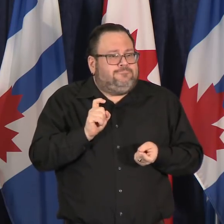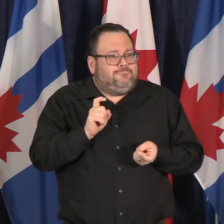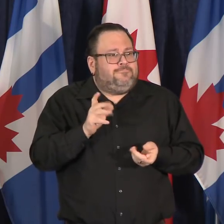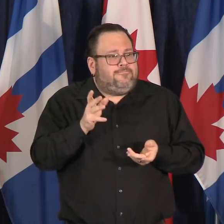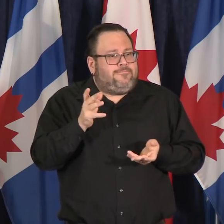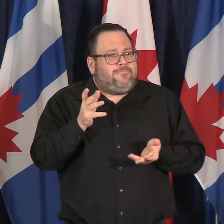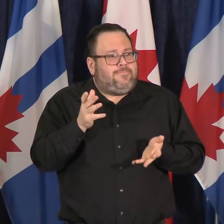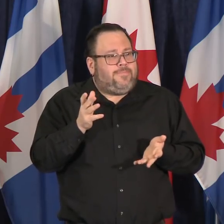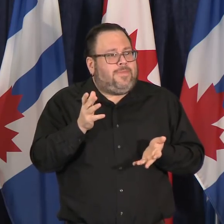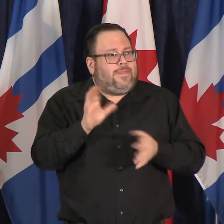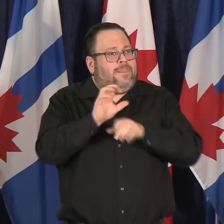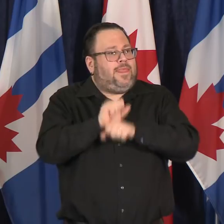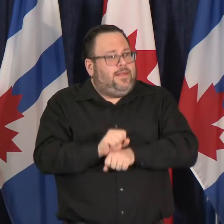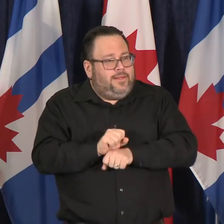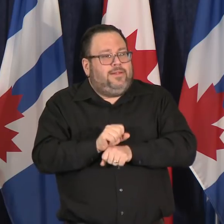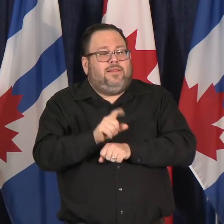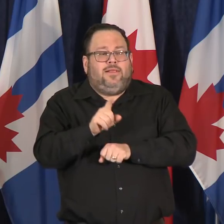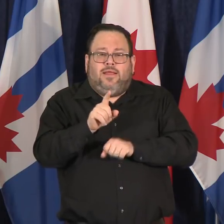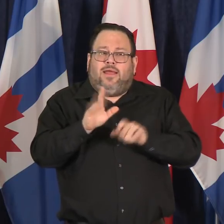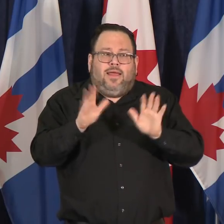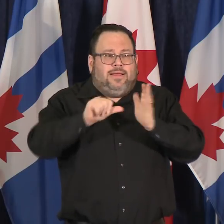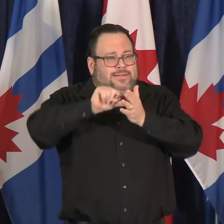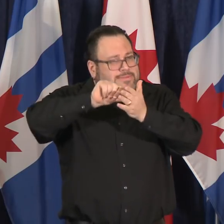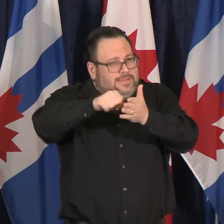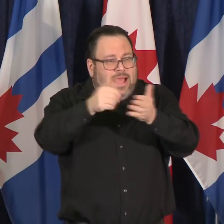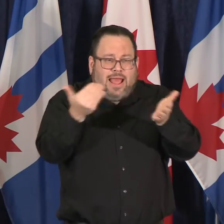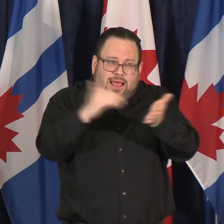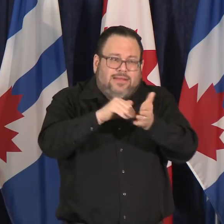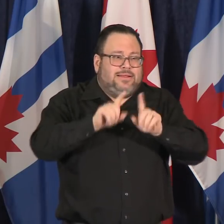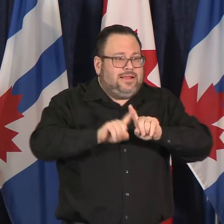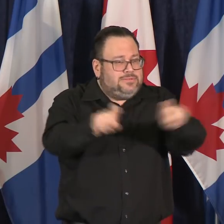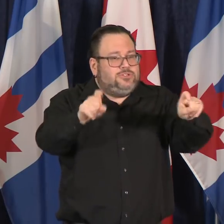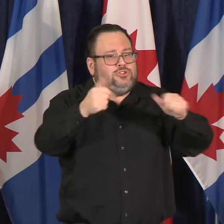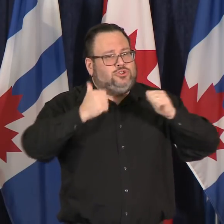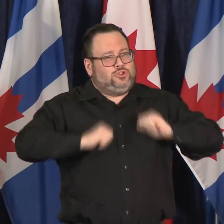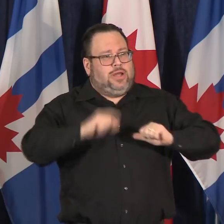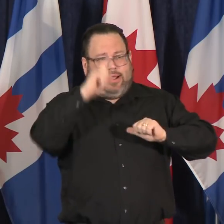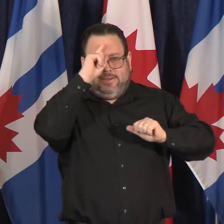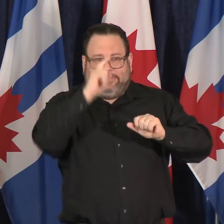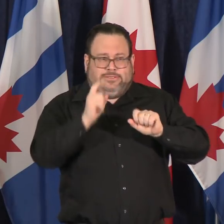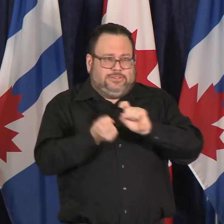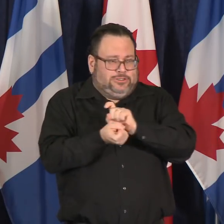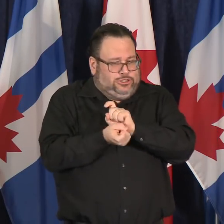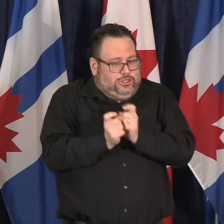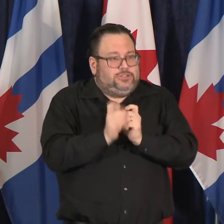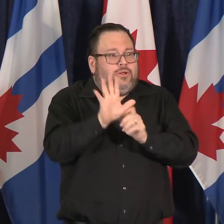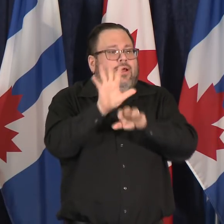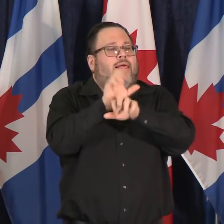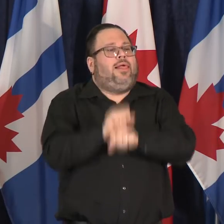make every effort and take every opportunity to practice social